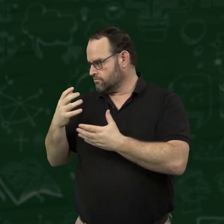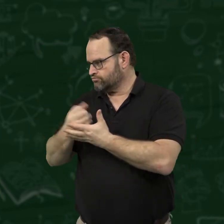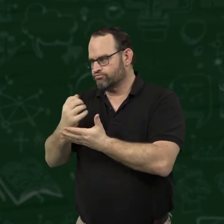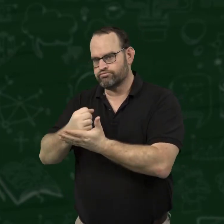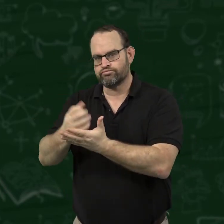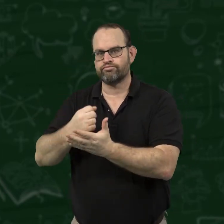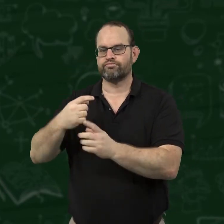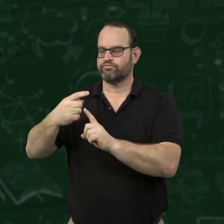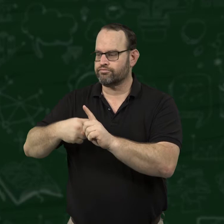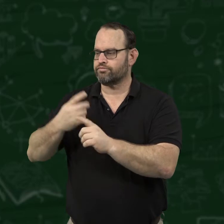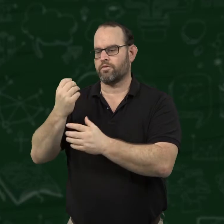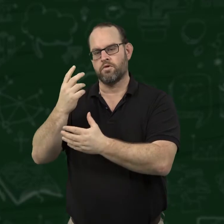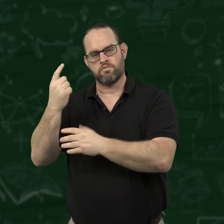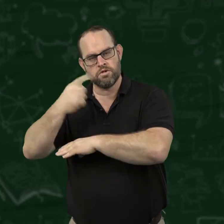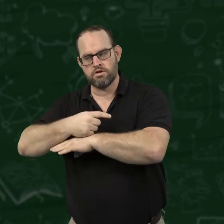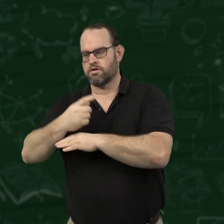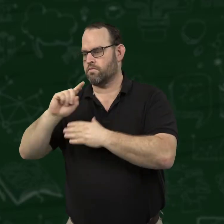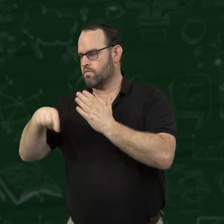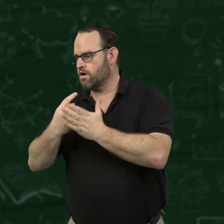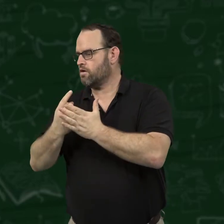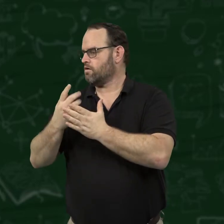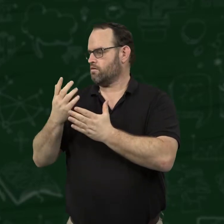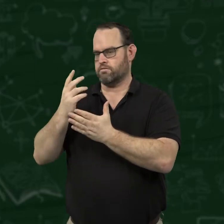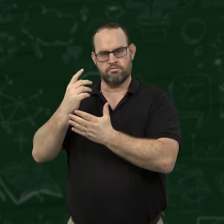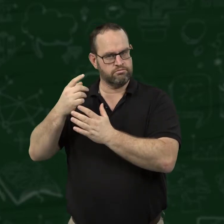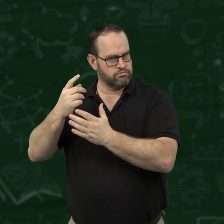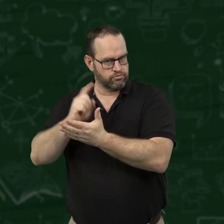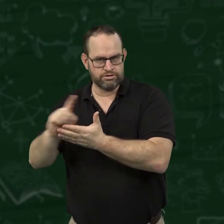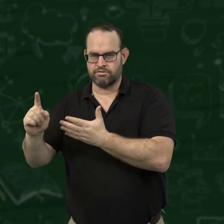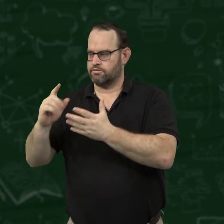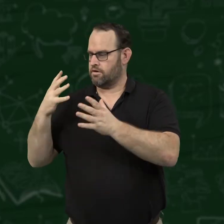You can earn something over a period of a month, a day, an hour, or a week.